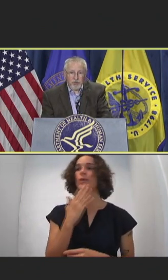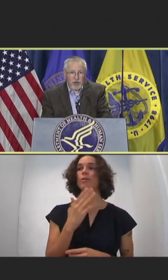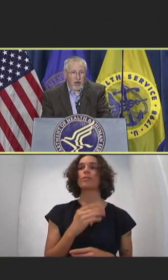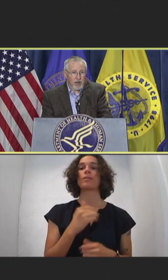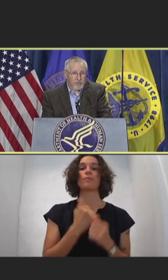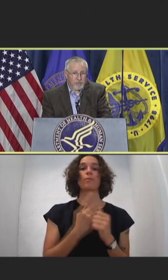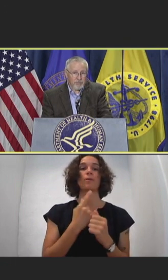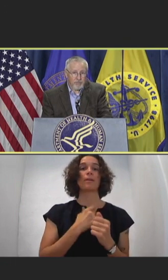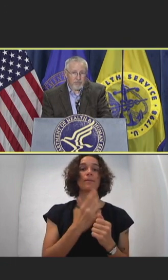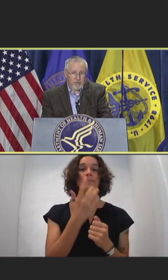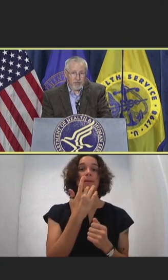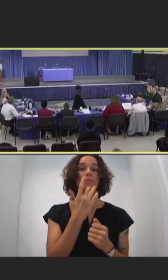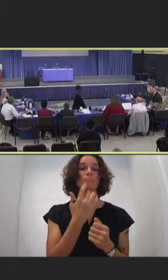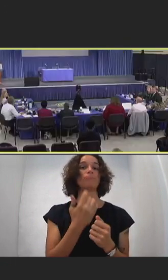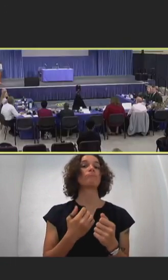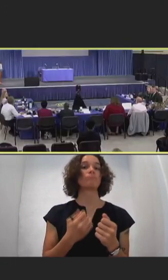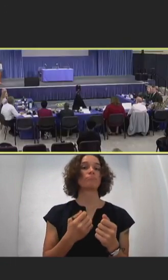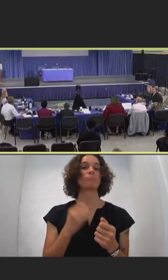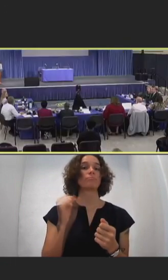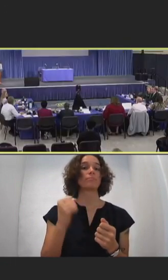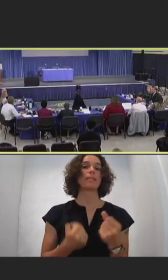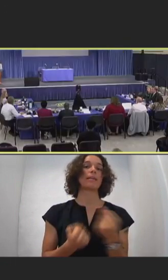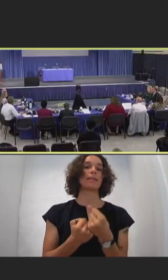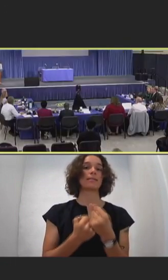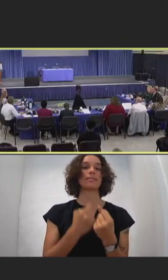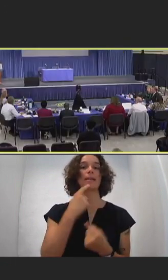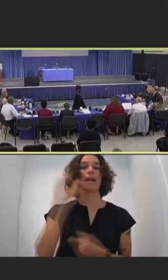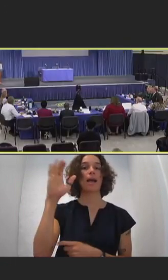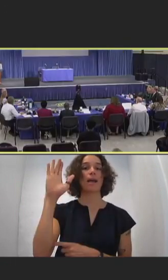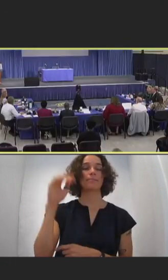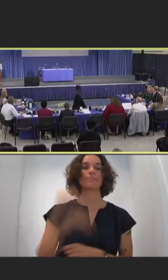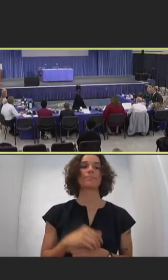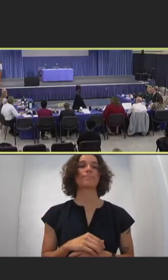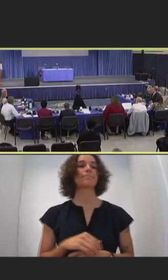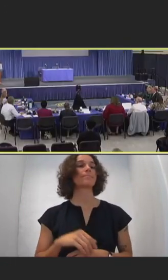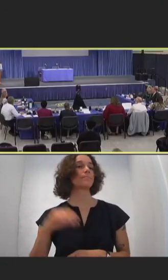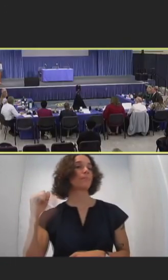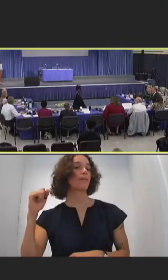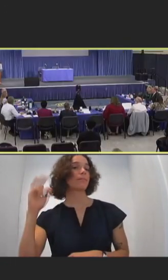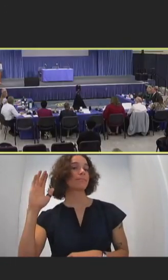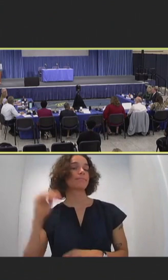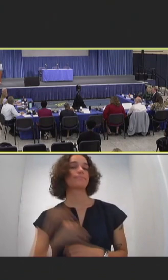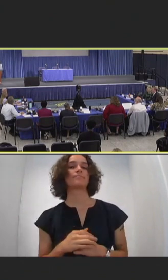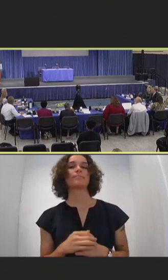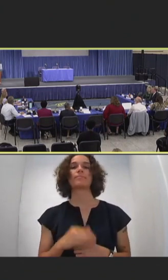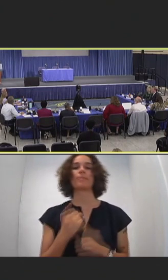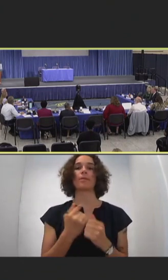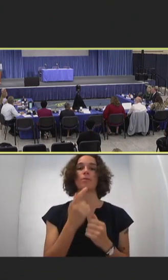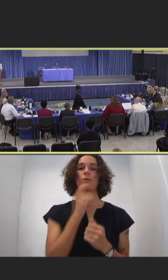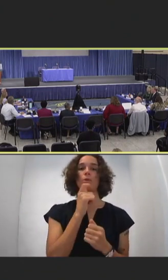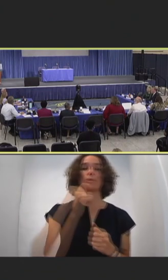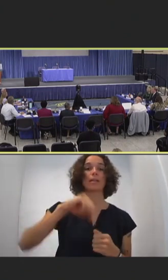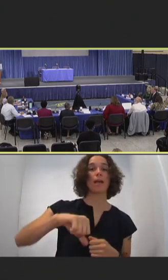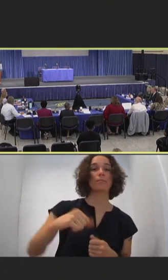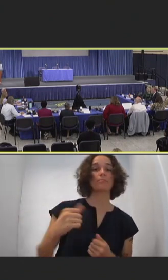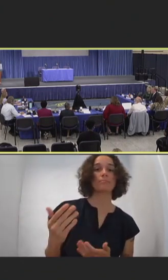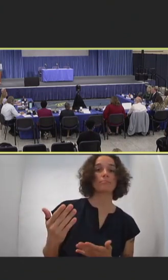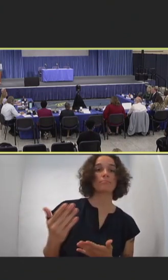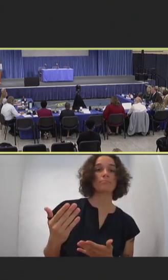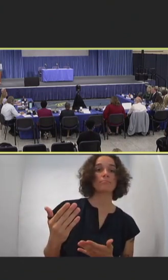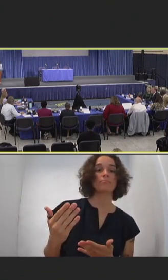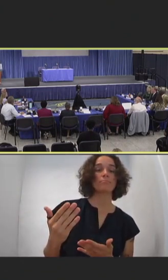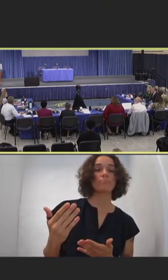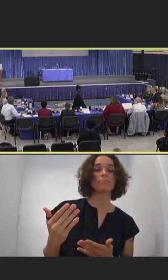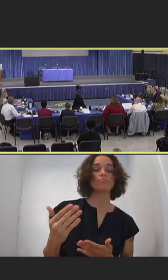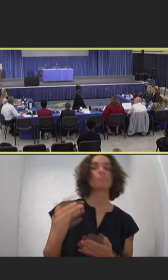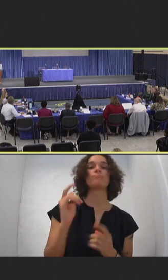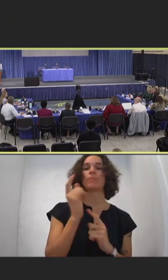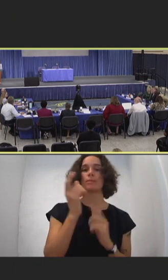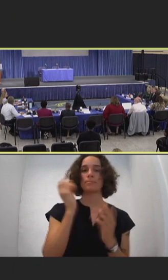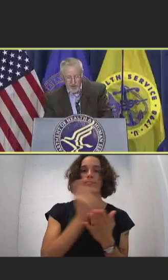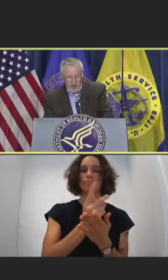Robert Hopkins: Any who decline? Our minutes have been approved.